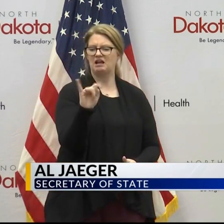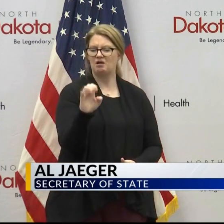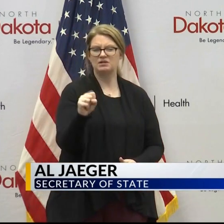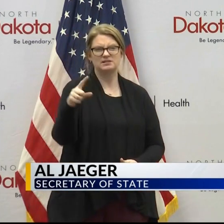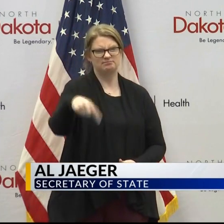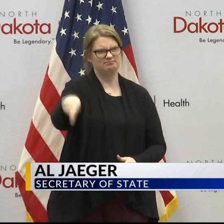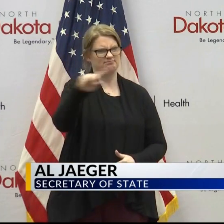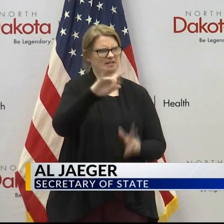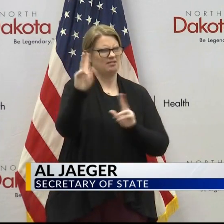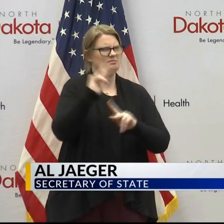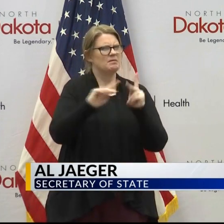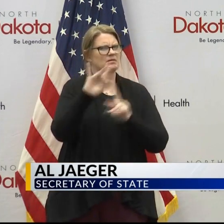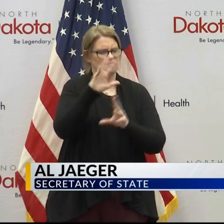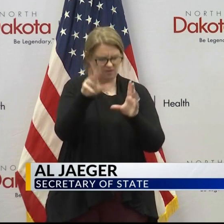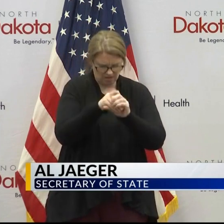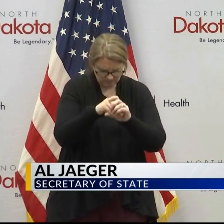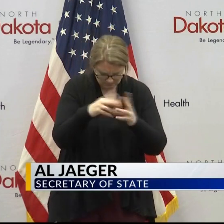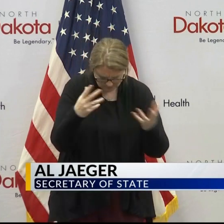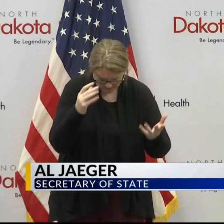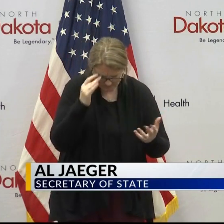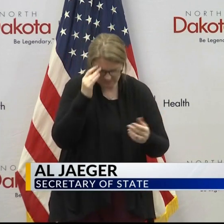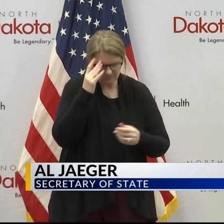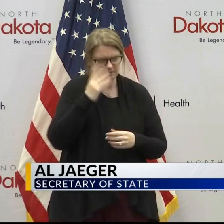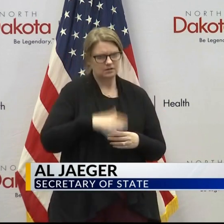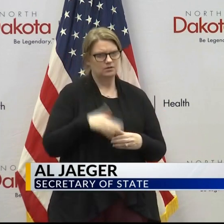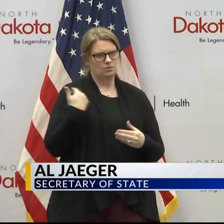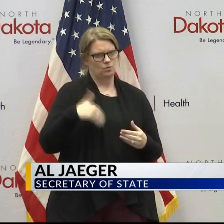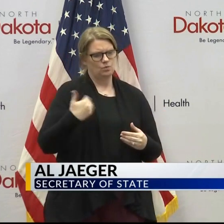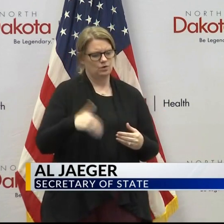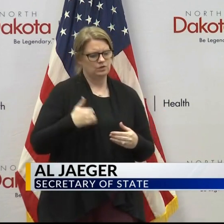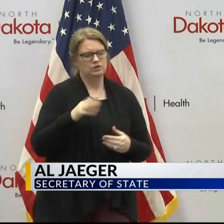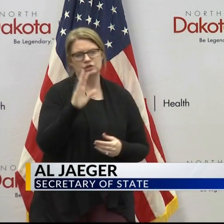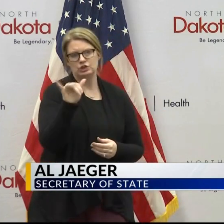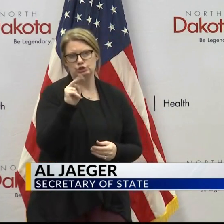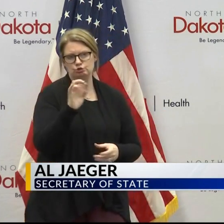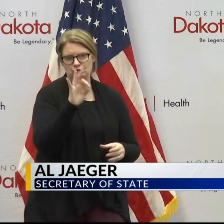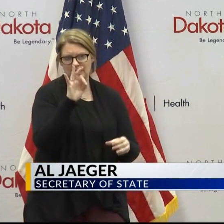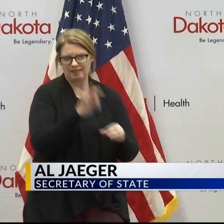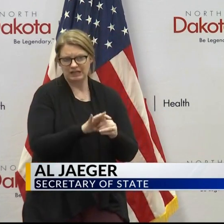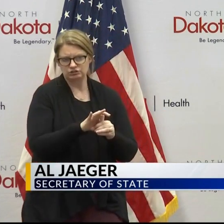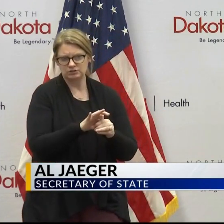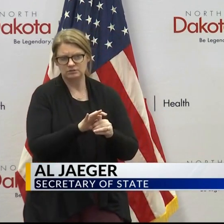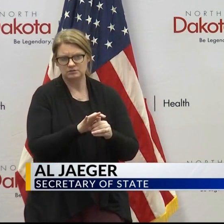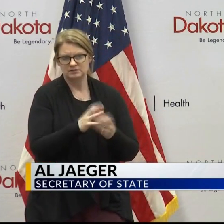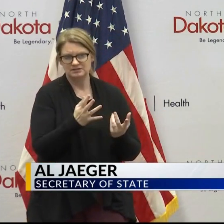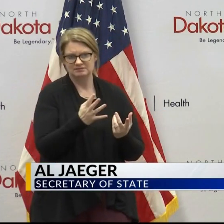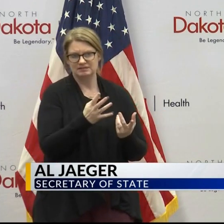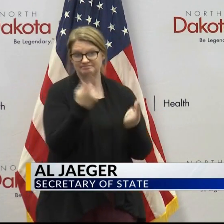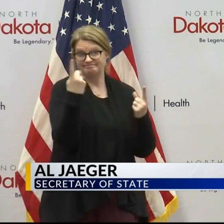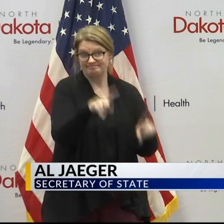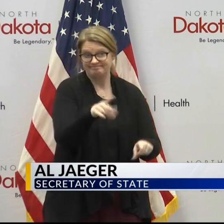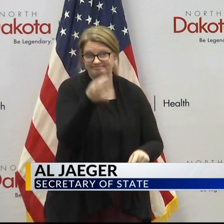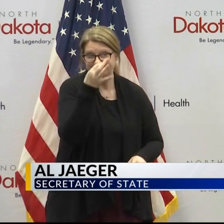BE WELL-RUN. GOVERNOR FOR THIS AND I THINK MY PARTNERS AT THE COUNTY AND EVERYBODY ELSE IS BEEN INVOLVED